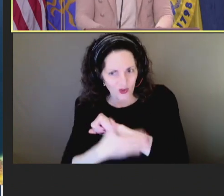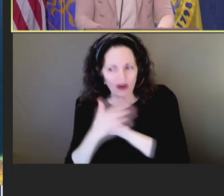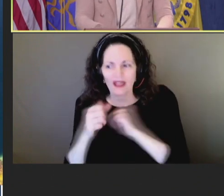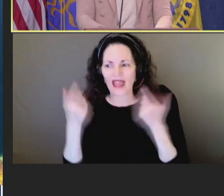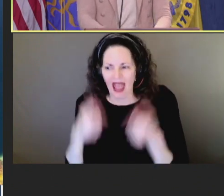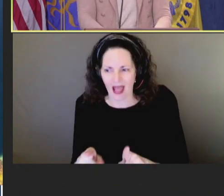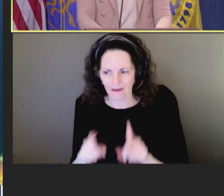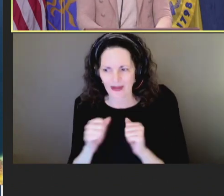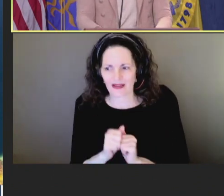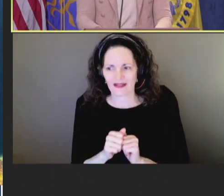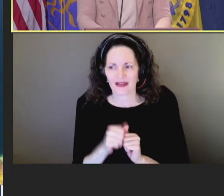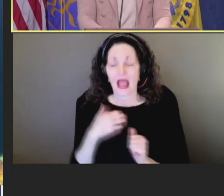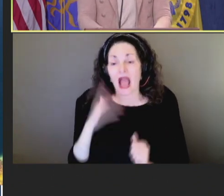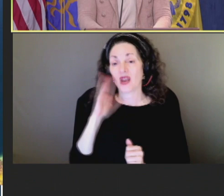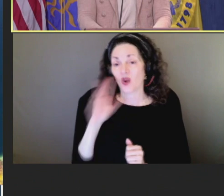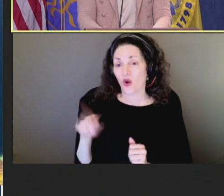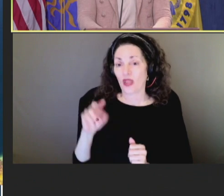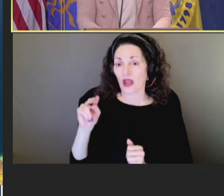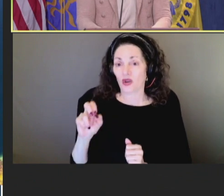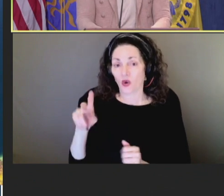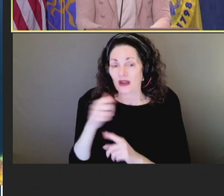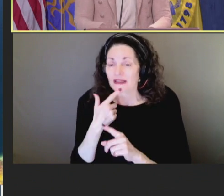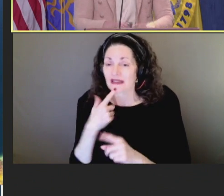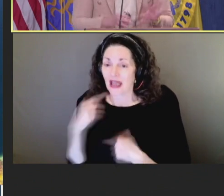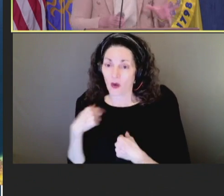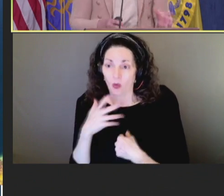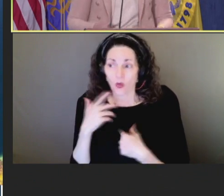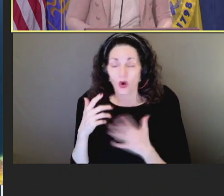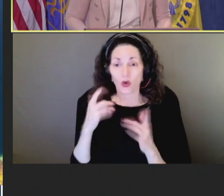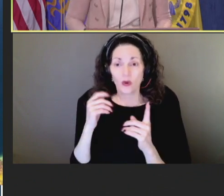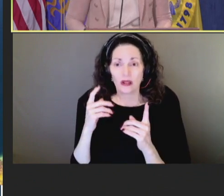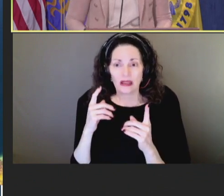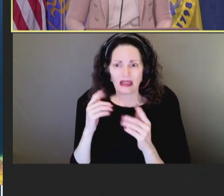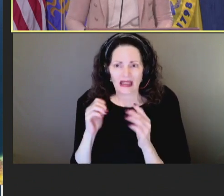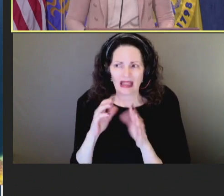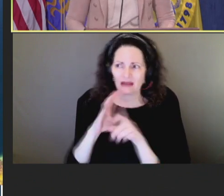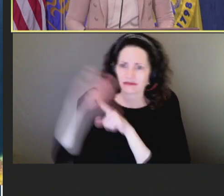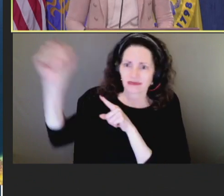ahead of everything here in the U.S., I want to offer up the U.K., which she also alluded to as